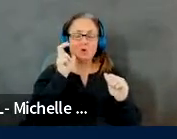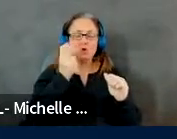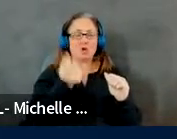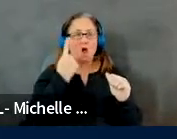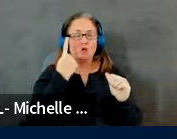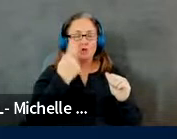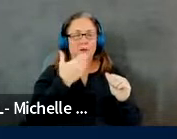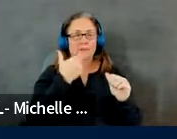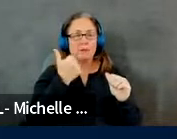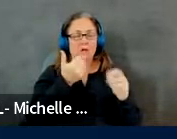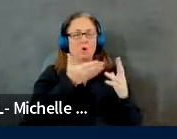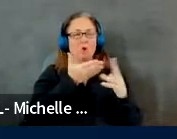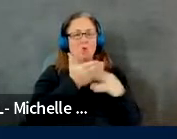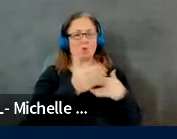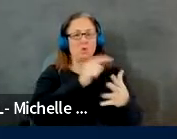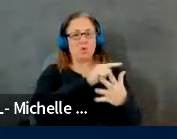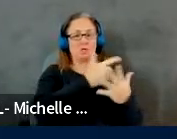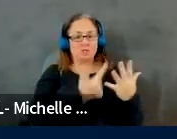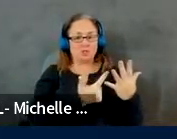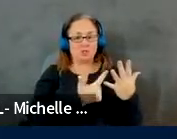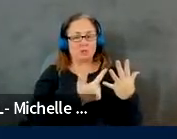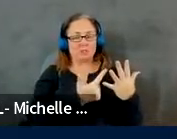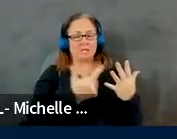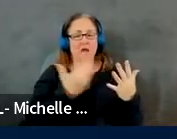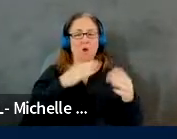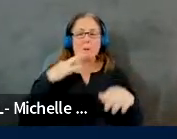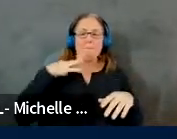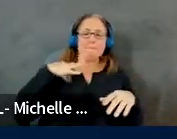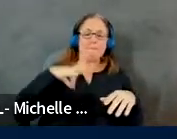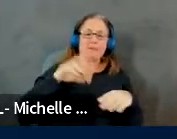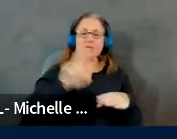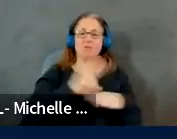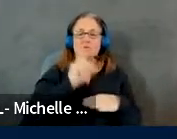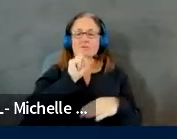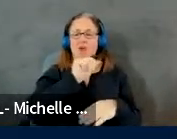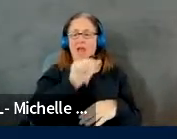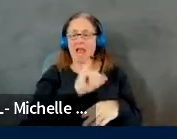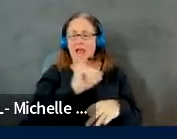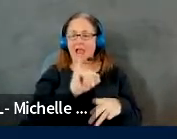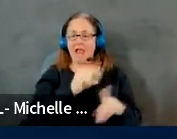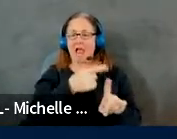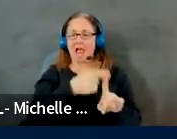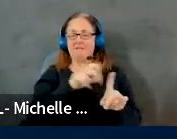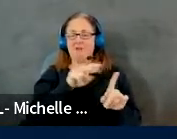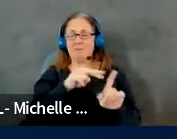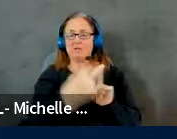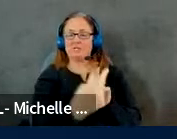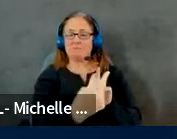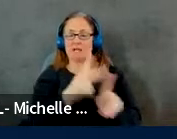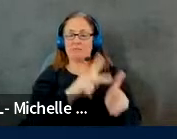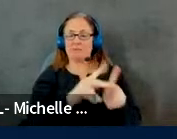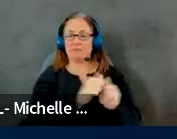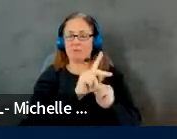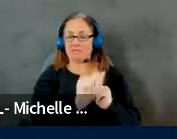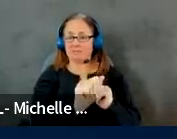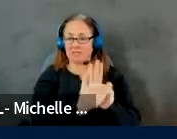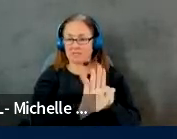better through this series benefits and uses of AI from the perspective of people with disabilities.